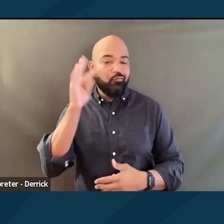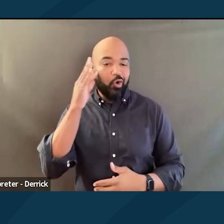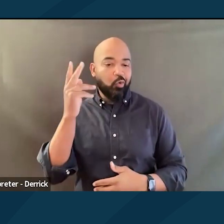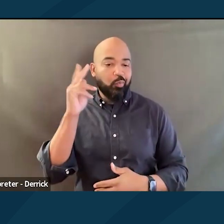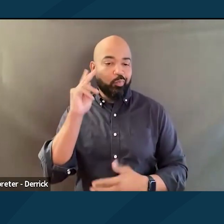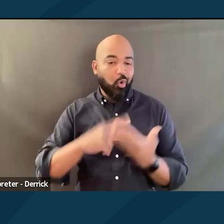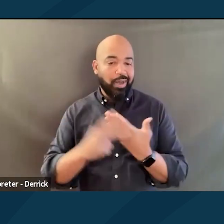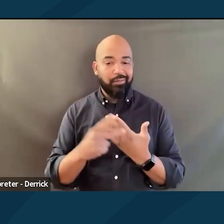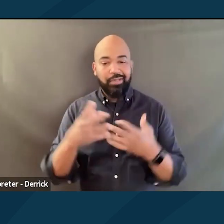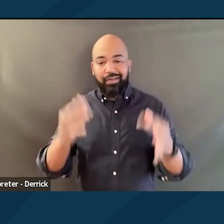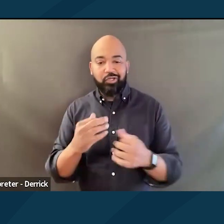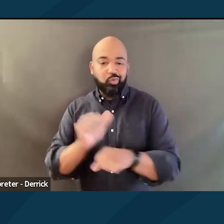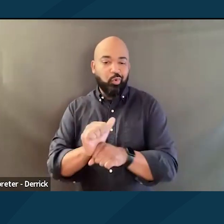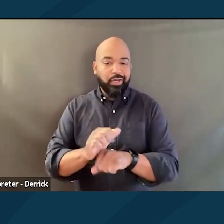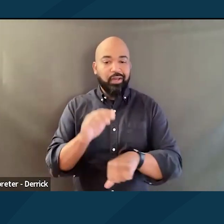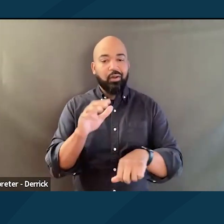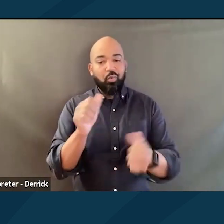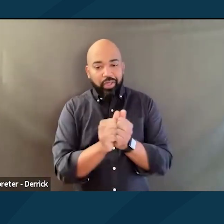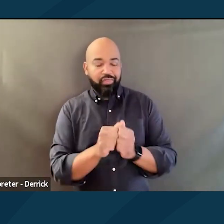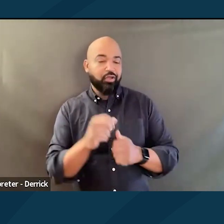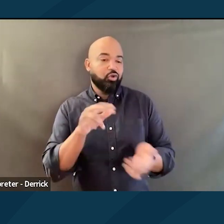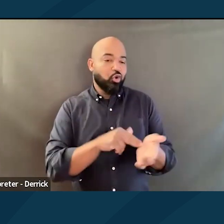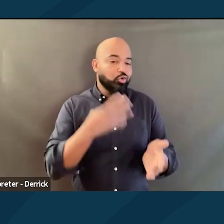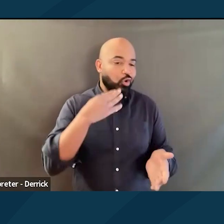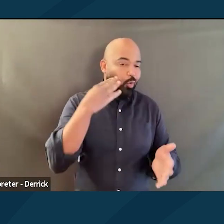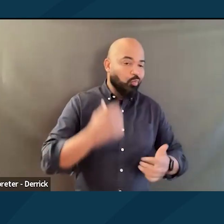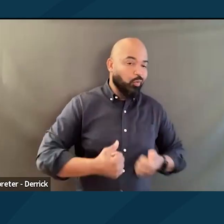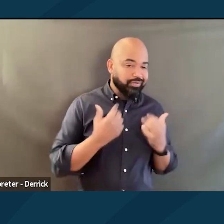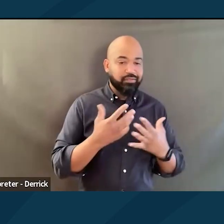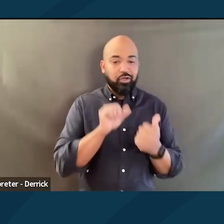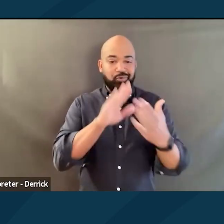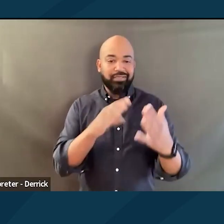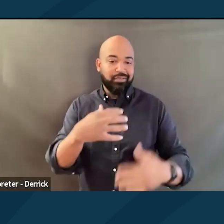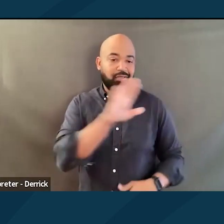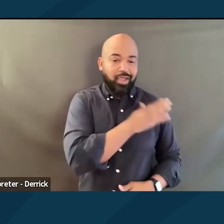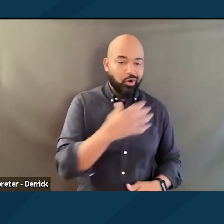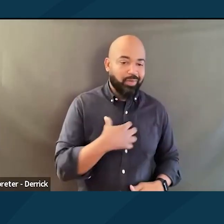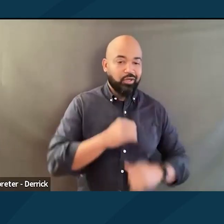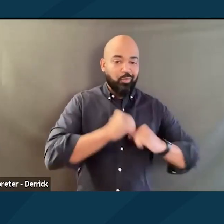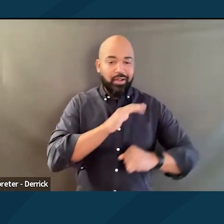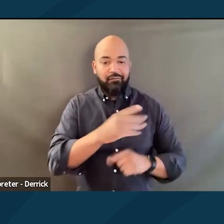We cannot allow 504 and the integration mandate to be deemed unconstitutional at a time when nursing